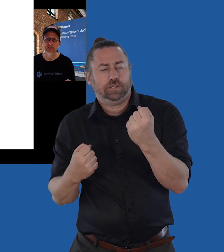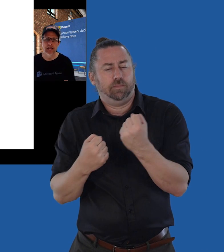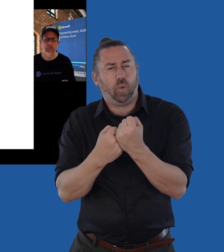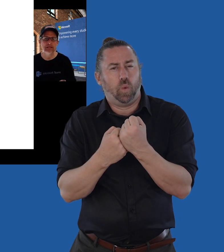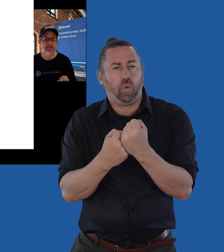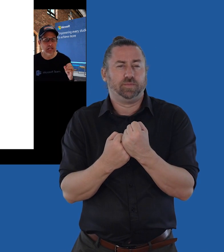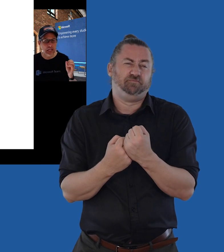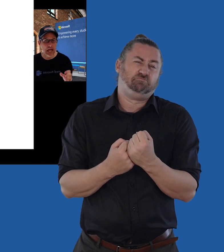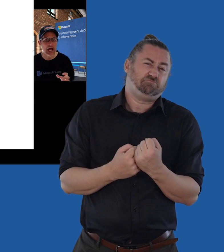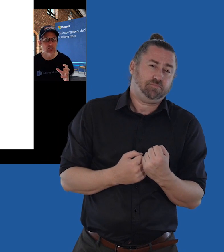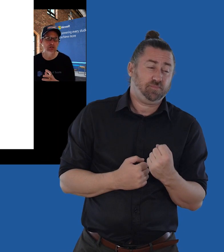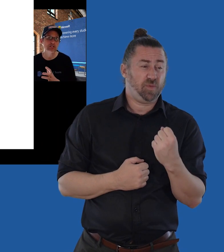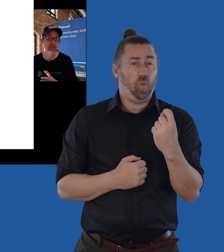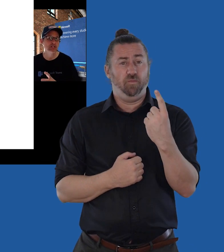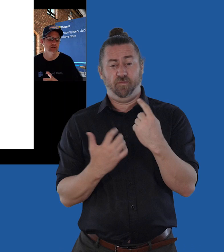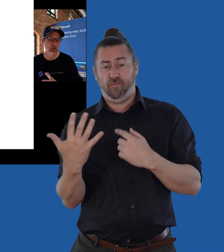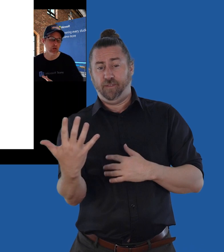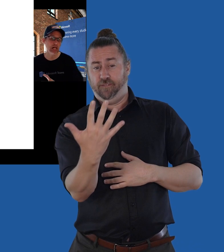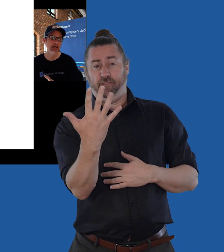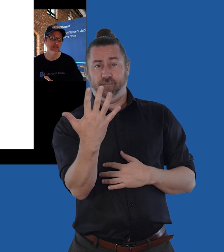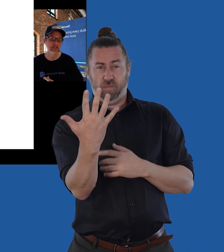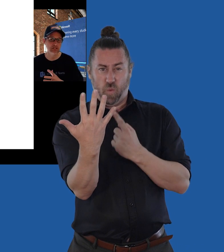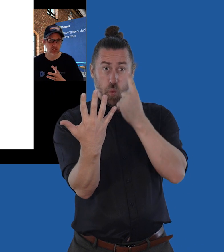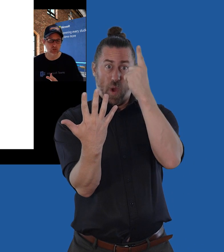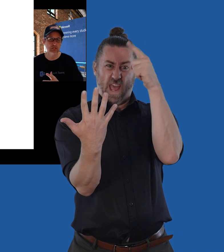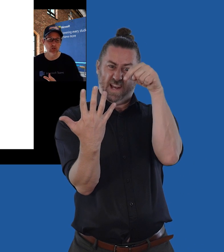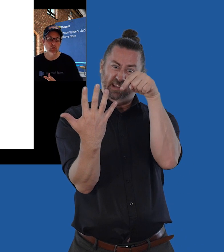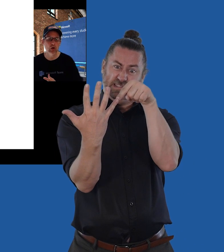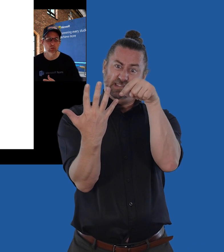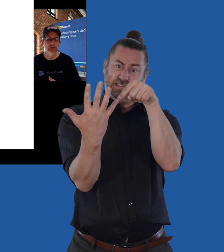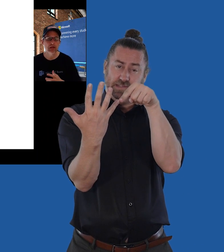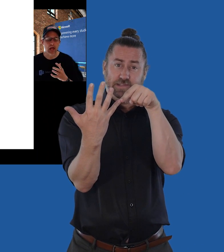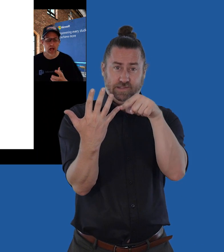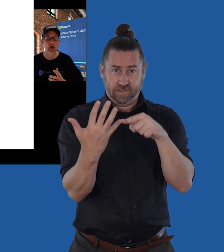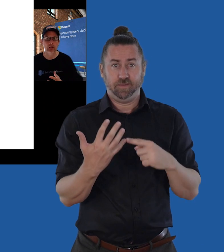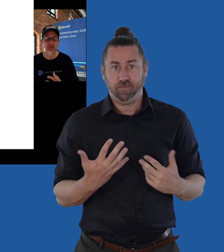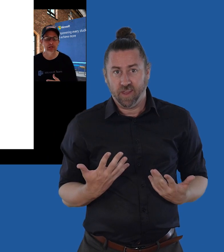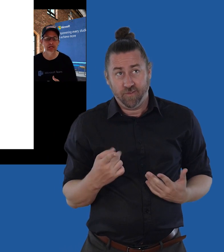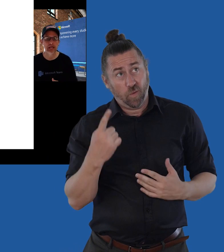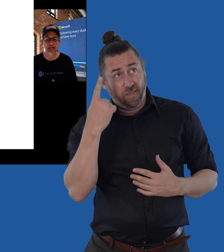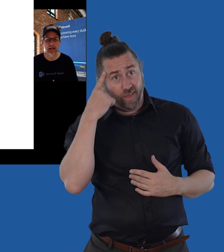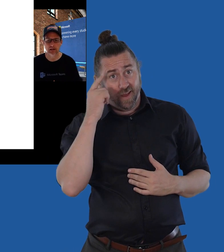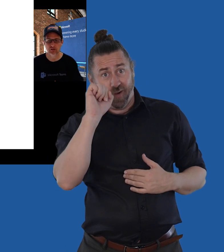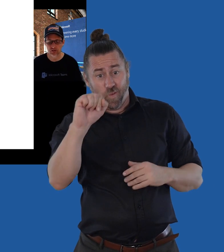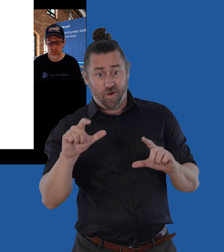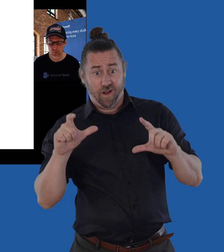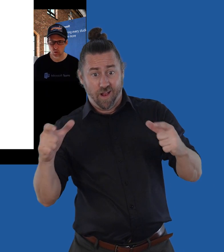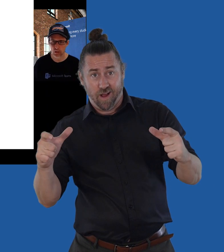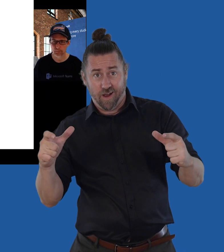So, that means that a large cross-section of your classes, and the students, that you work with are going to be needing that extra support.